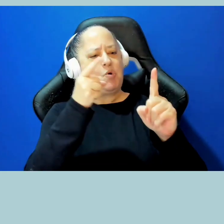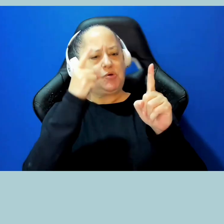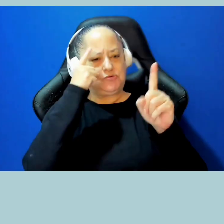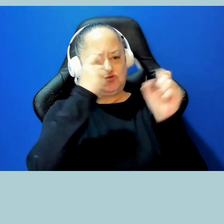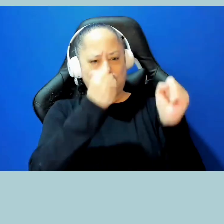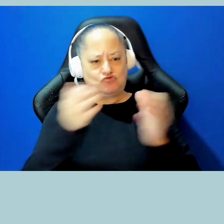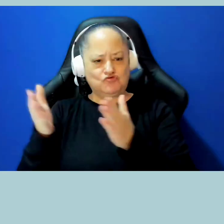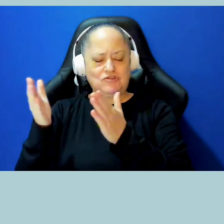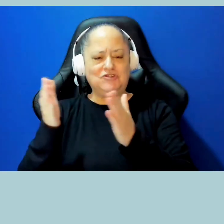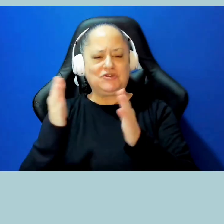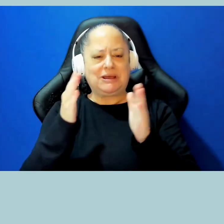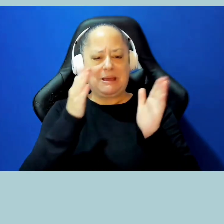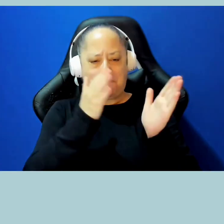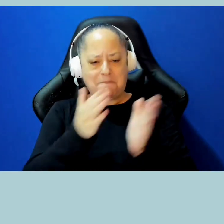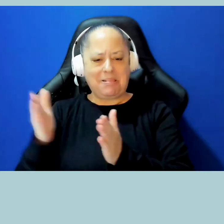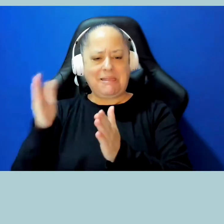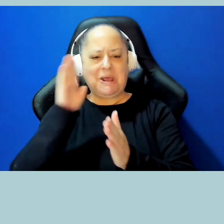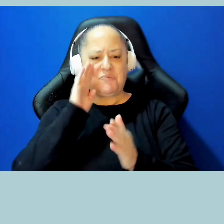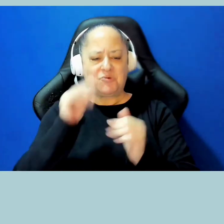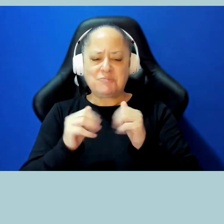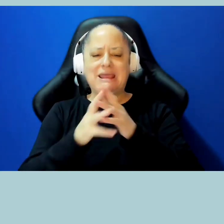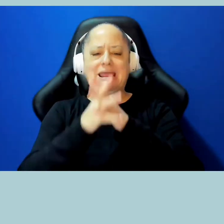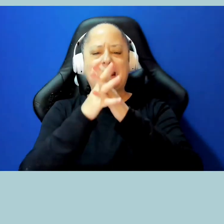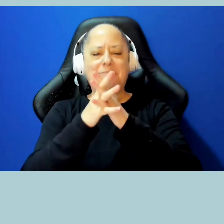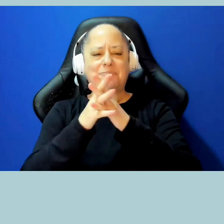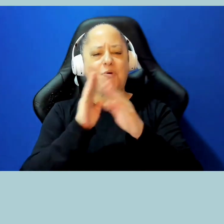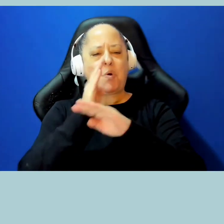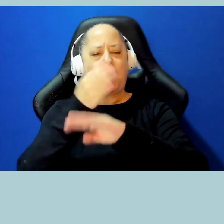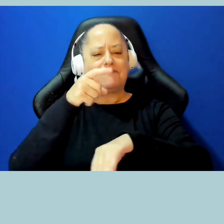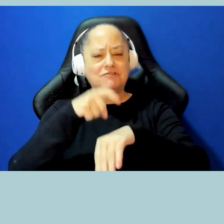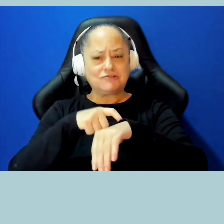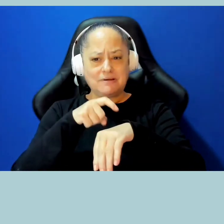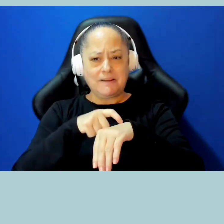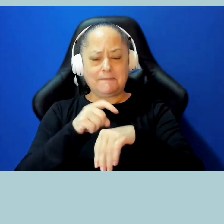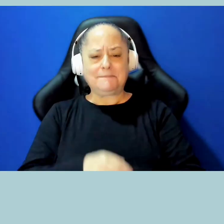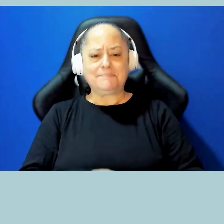going to be implemented over over time um but i